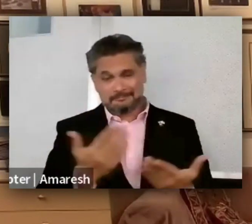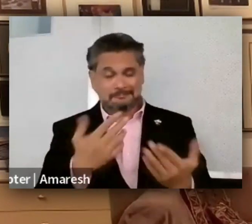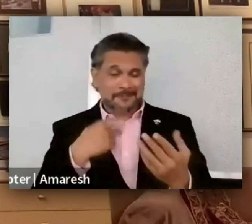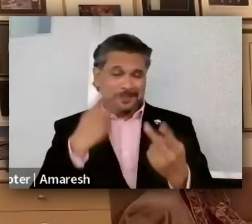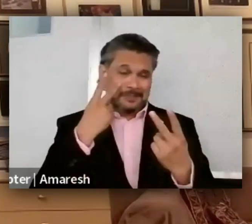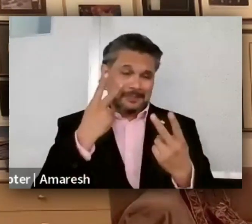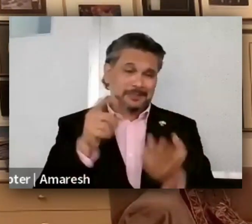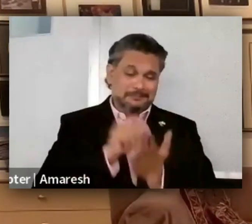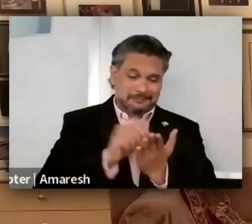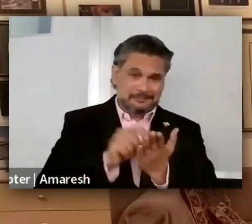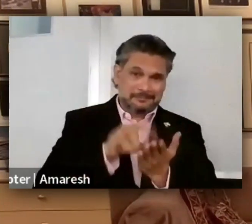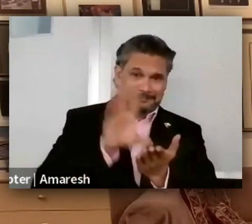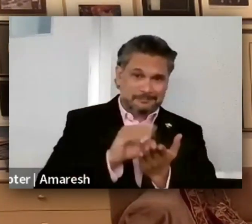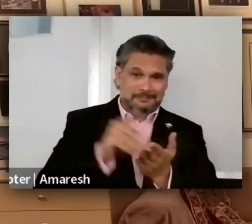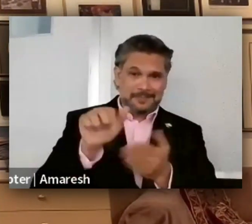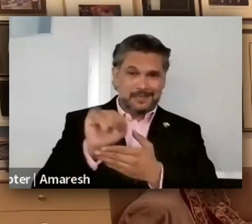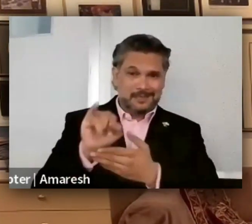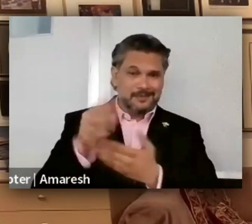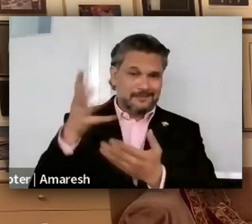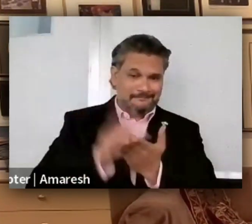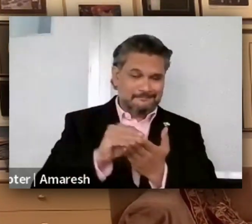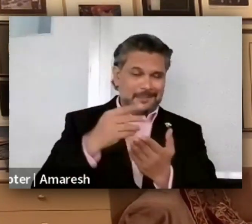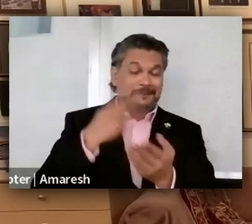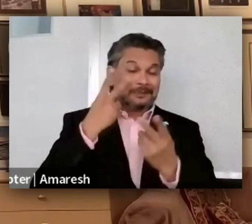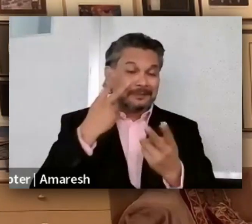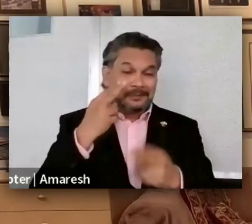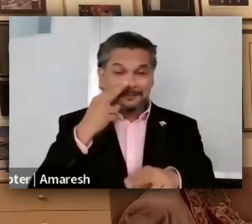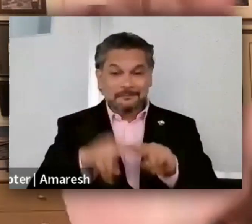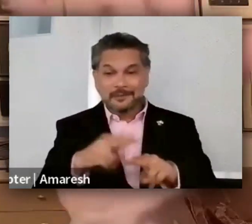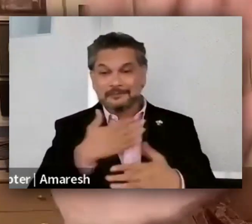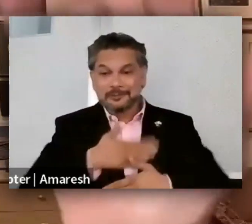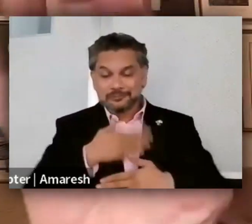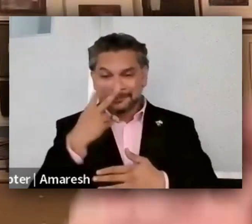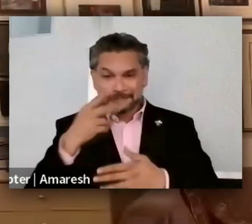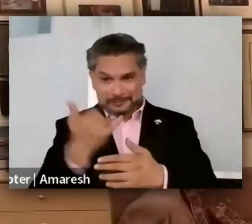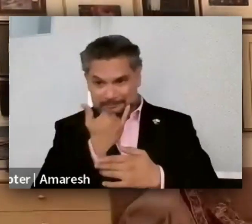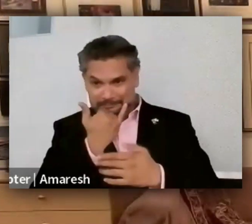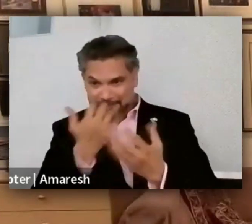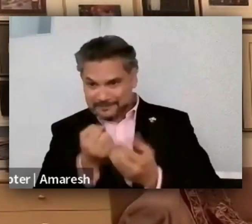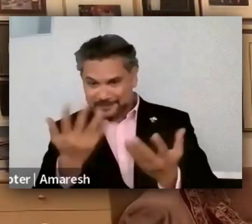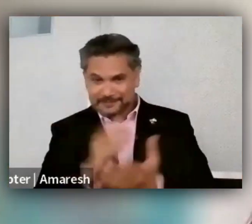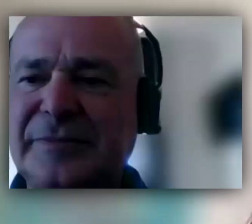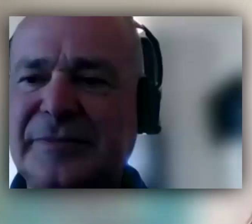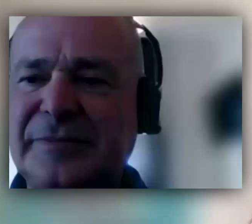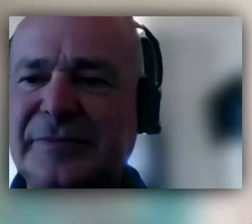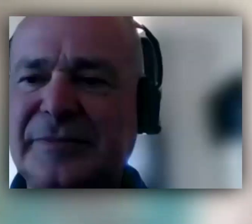We will be amused to see what mistakes it makes. Meanwhile, see you on the net. Great. Thank you so much.